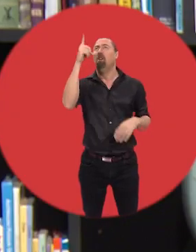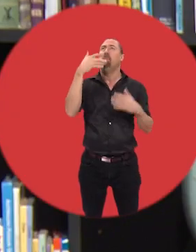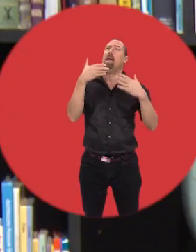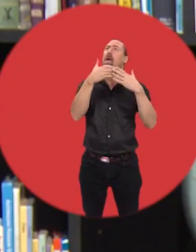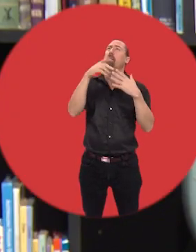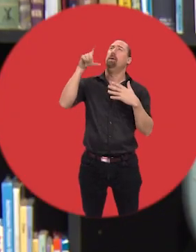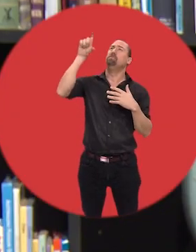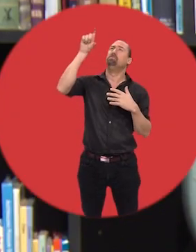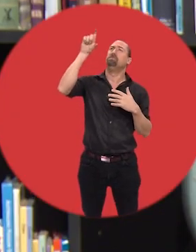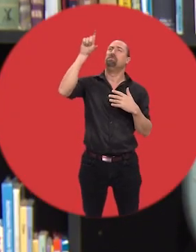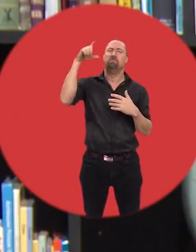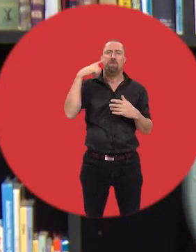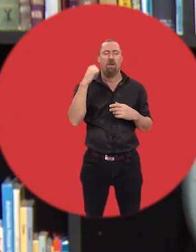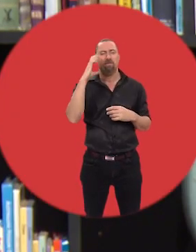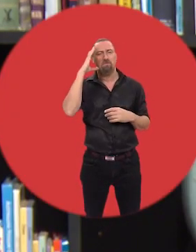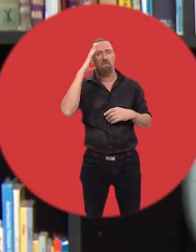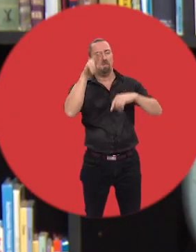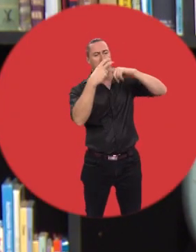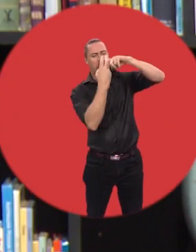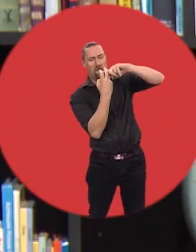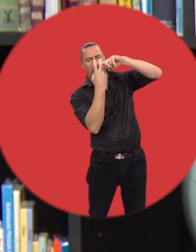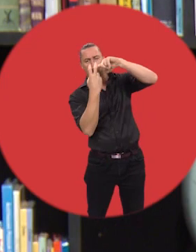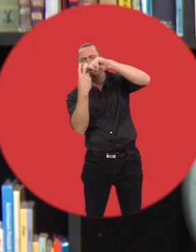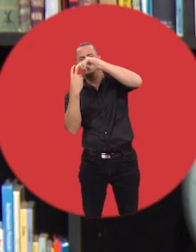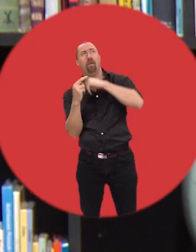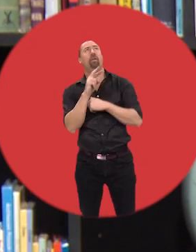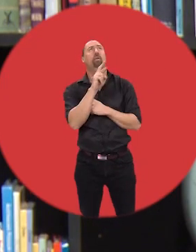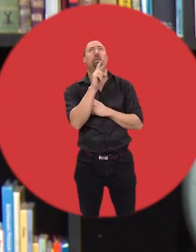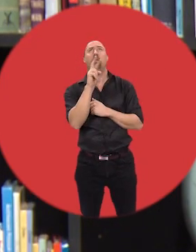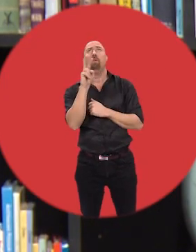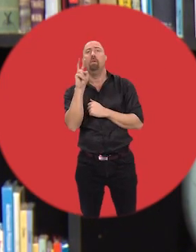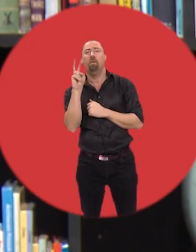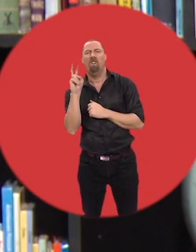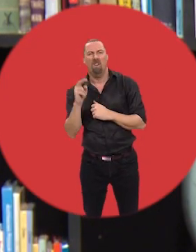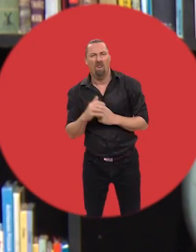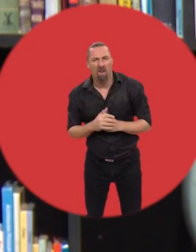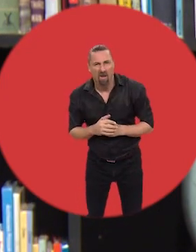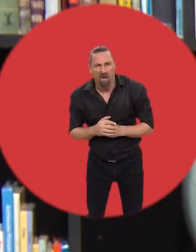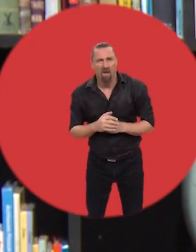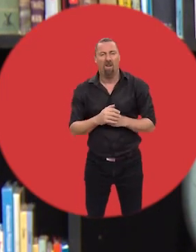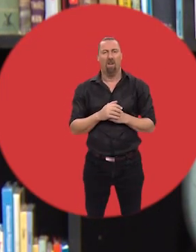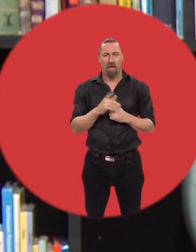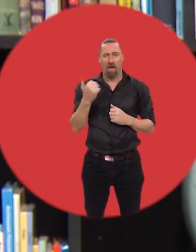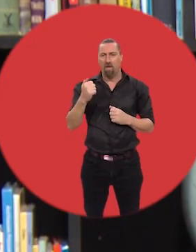Asleep in the canopy all upside down. They worked all night long spreading seeds through the town.